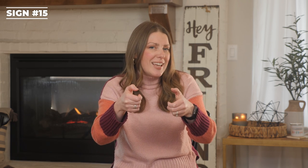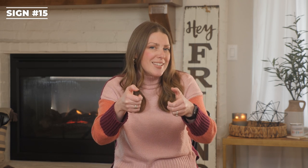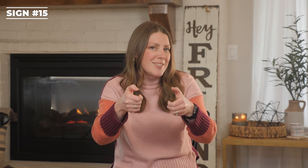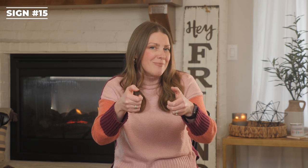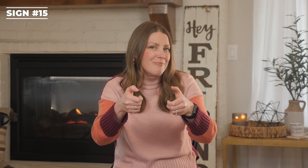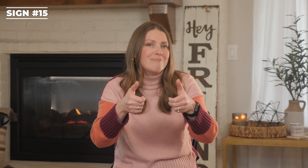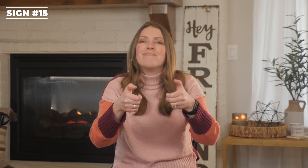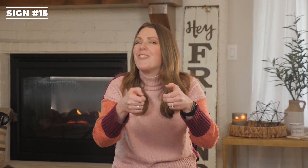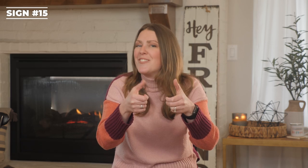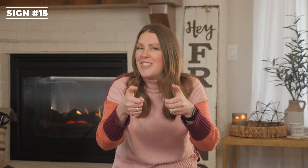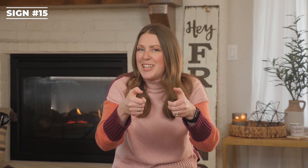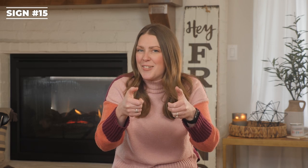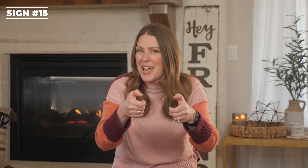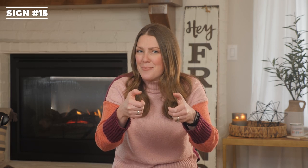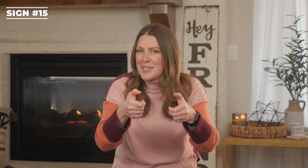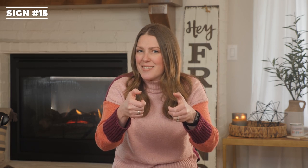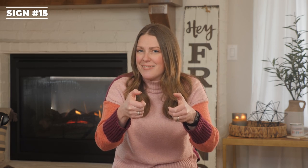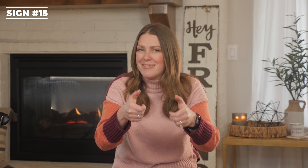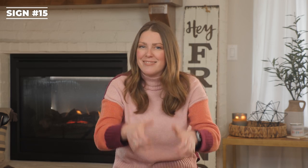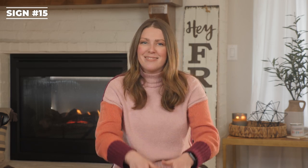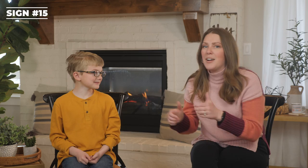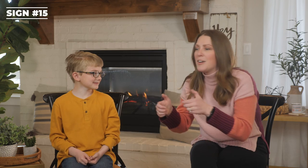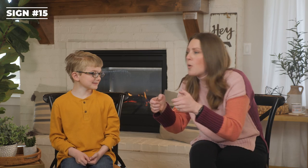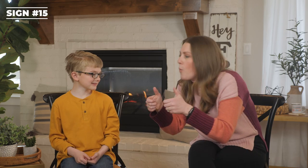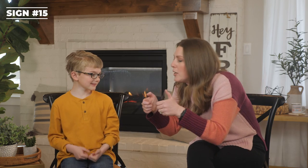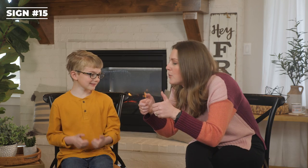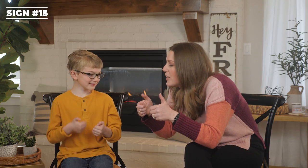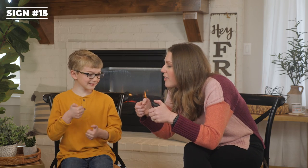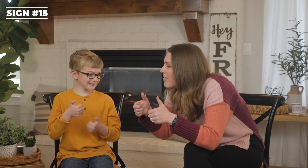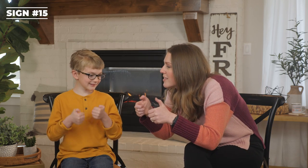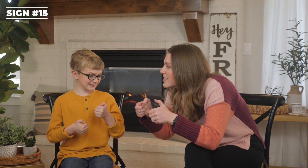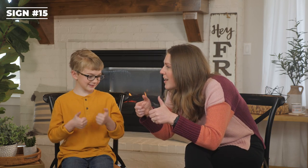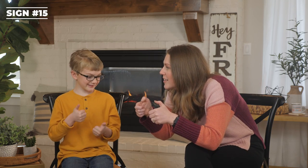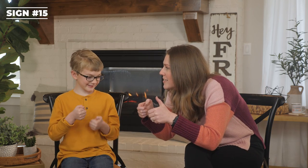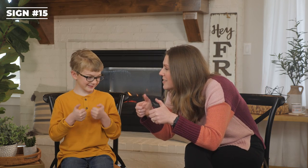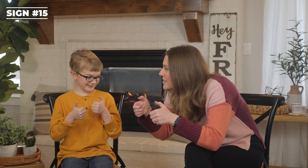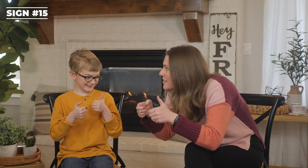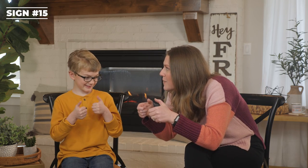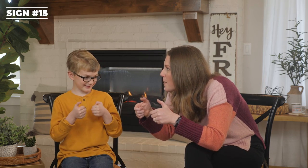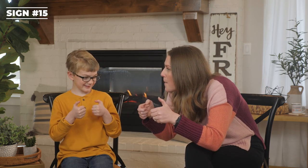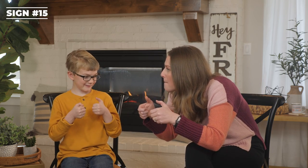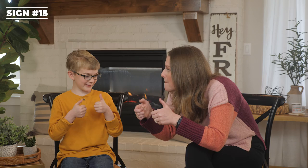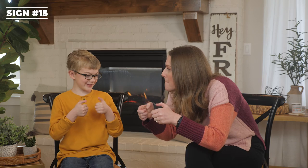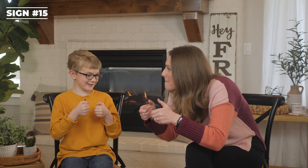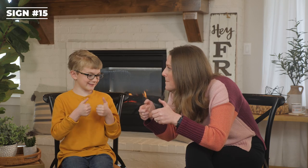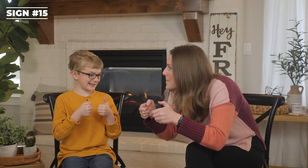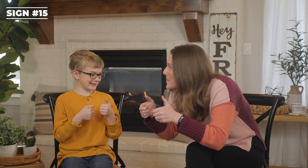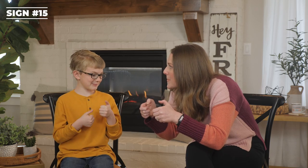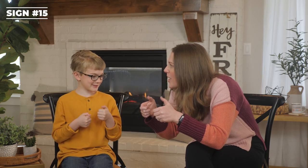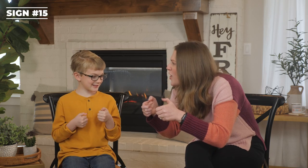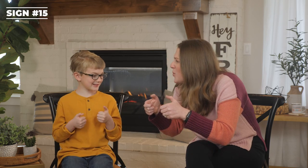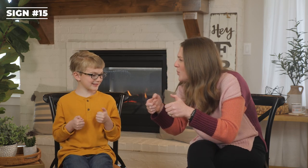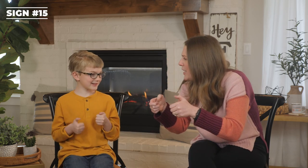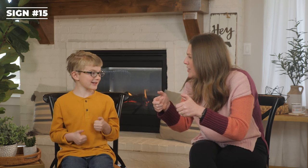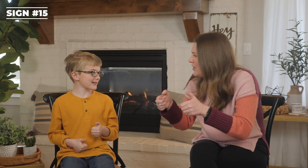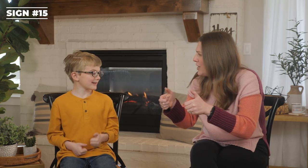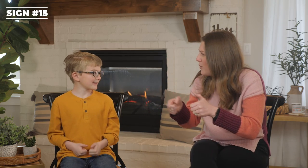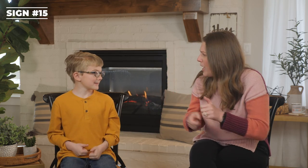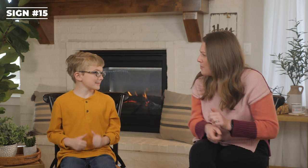joysticks 'video games'. All right what do you think this sign is? Video games. Who likes video games?